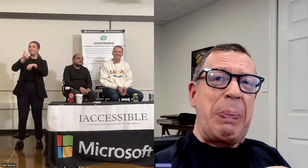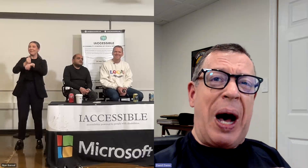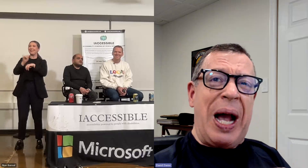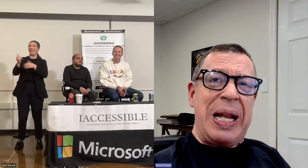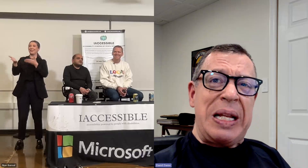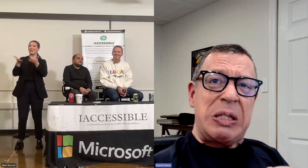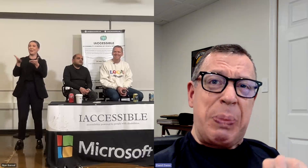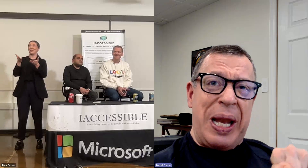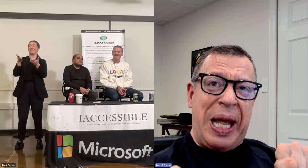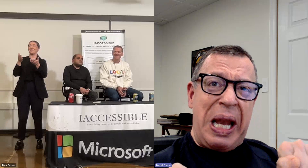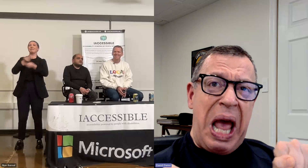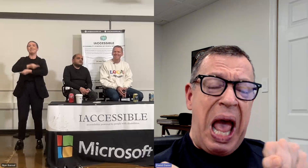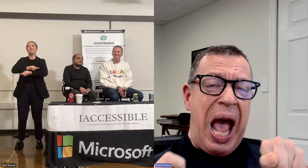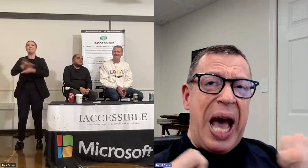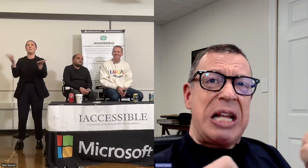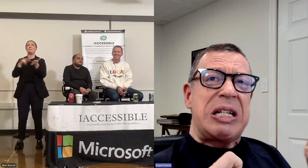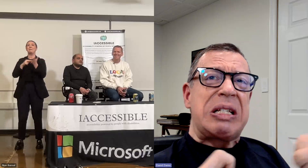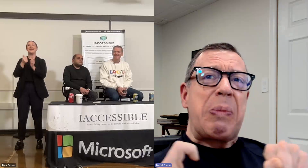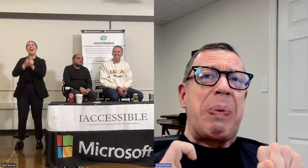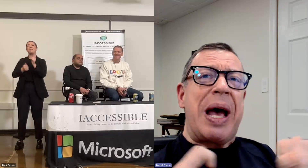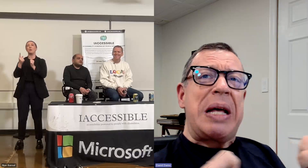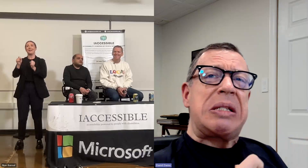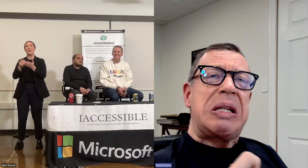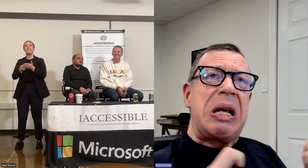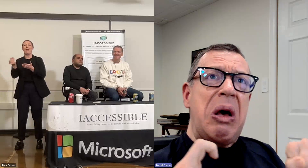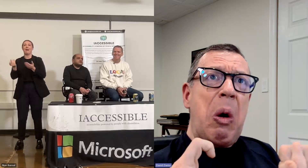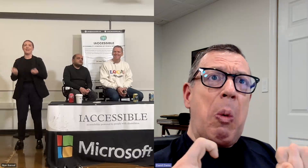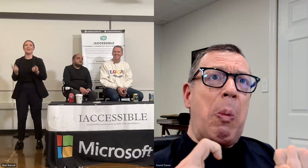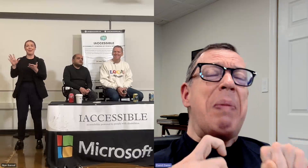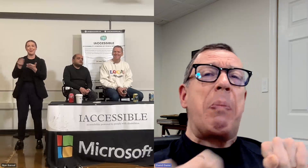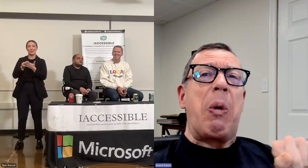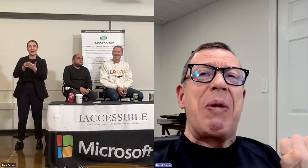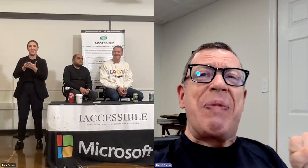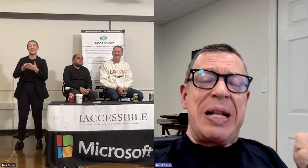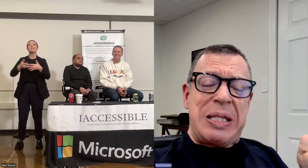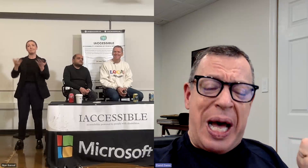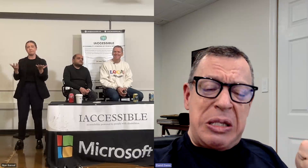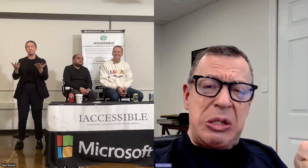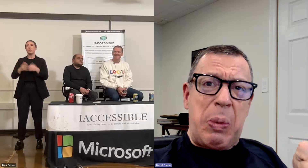can buy it and spend it and it just depends what motivates that.